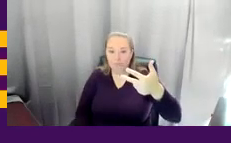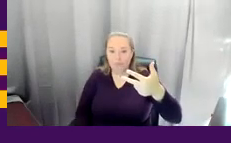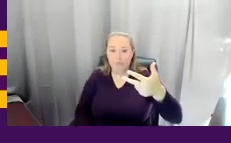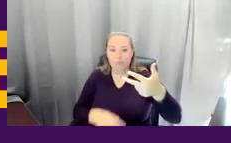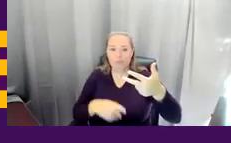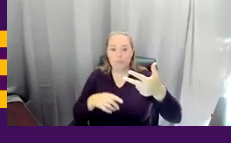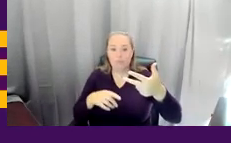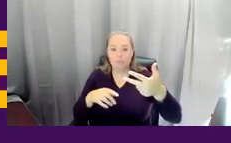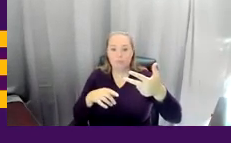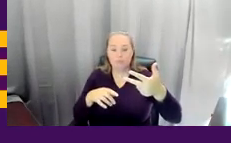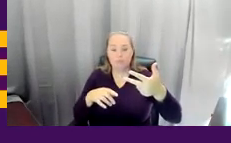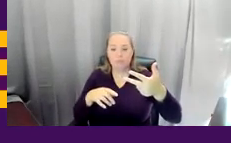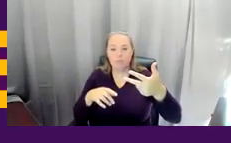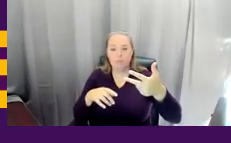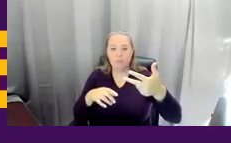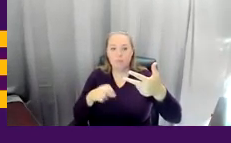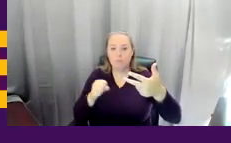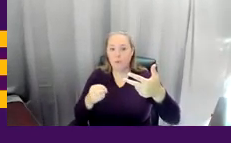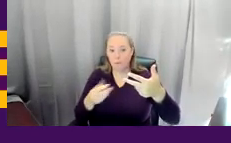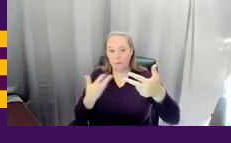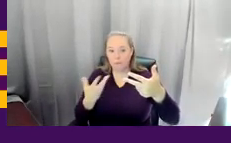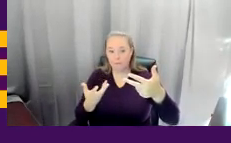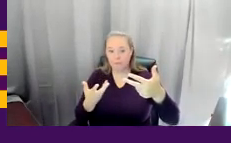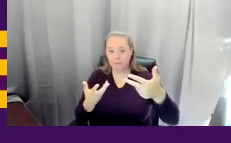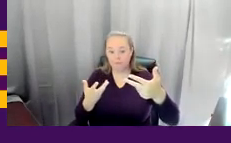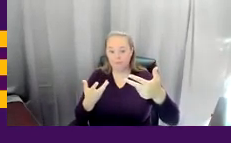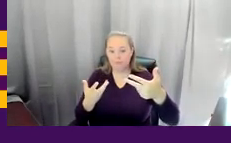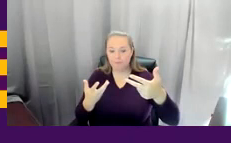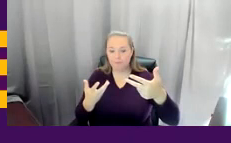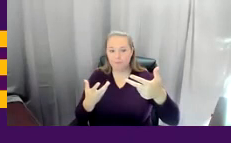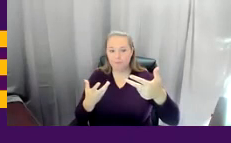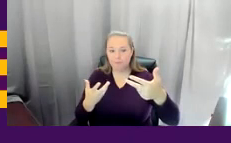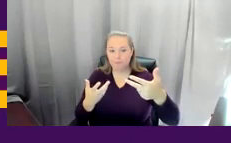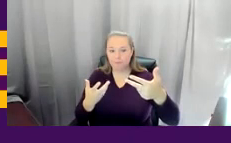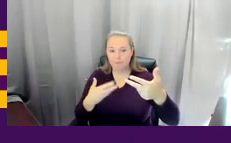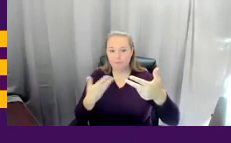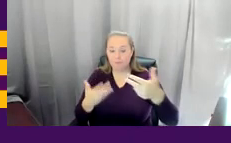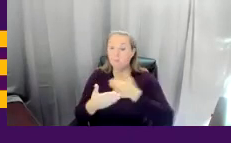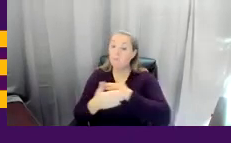THREE FOCUSED POPULATIONS AND WE ARE GOING TO ASK APPLICANTS TO IDENTIFY ONE THEY ARE TARGETING WITHIN THE RESILIENT